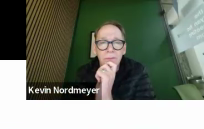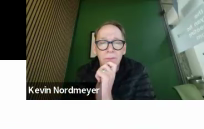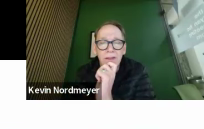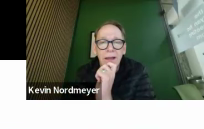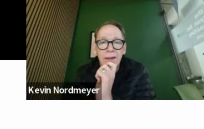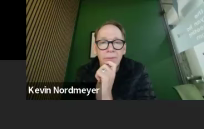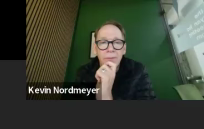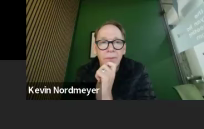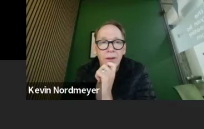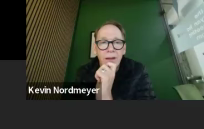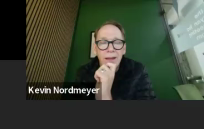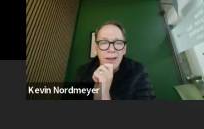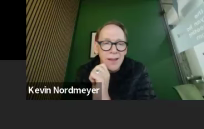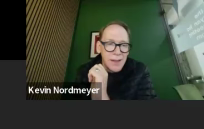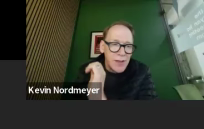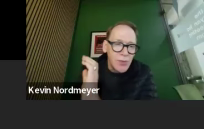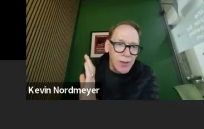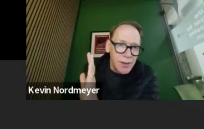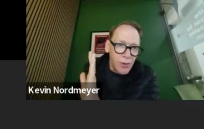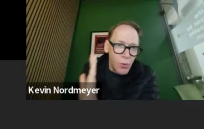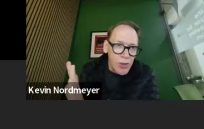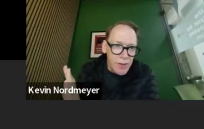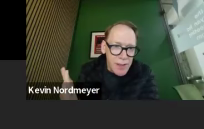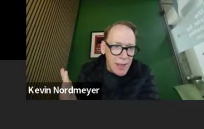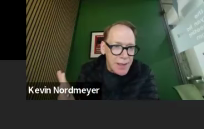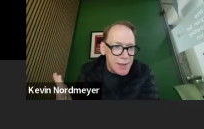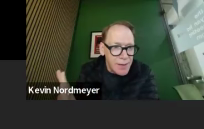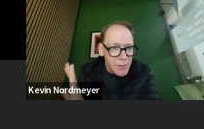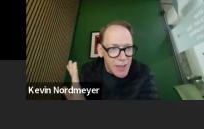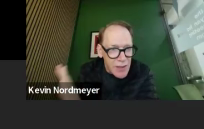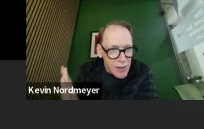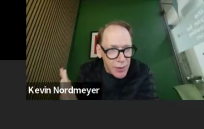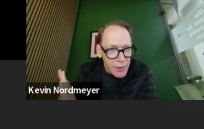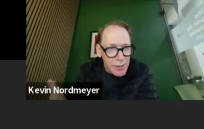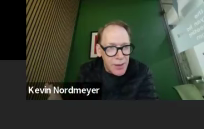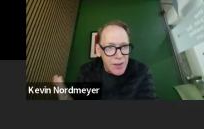Next slide. This one, the words on this slide say to be considerate,